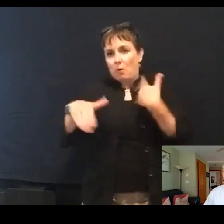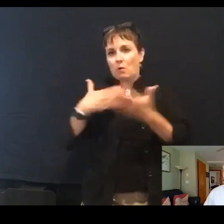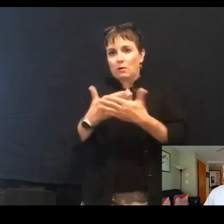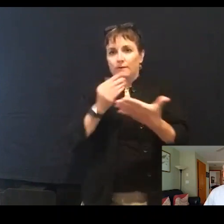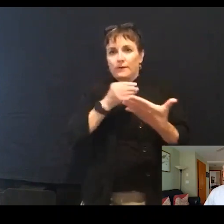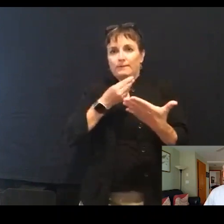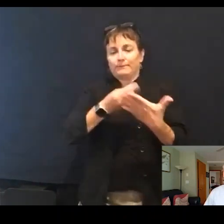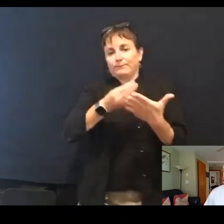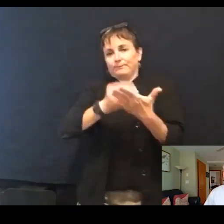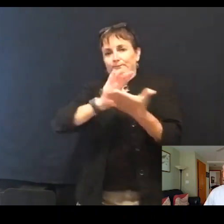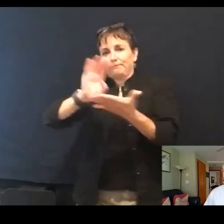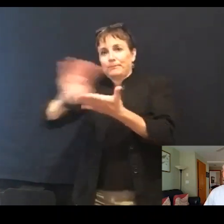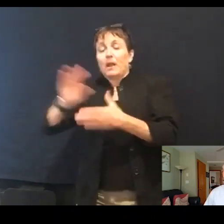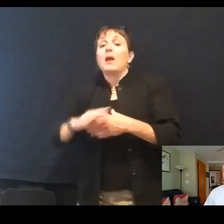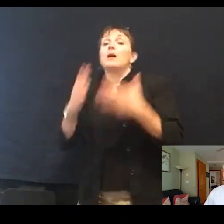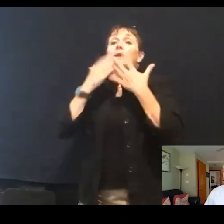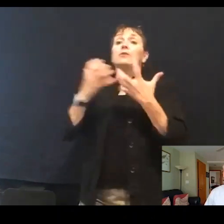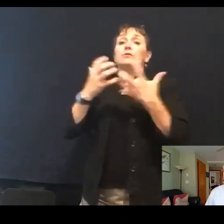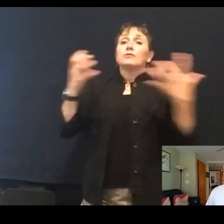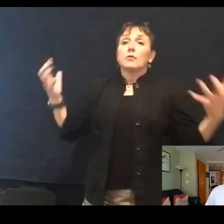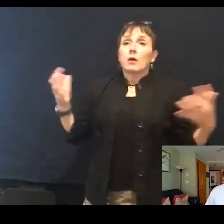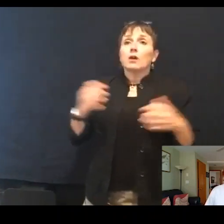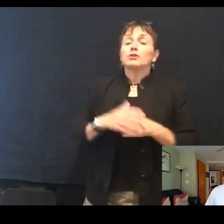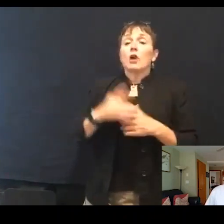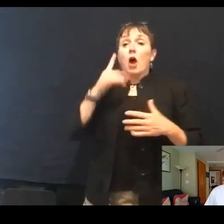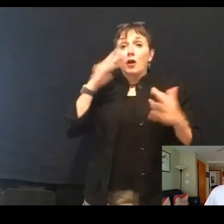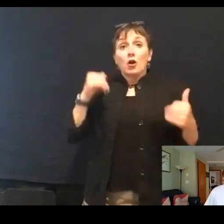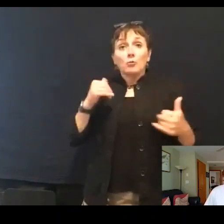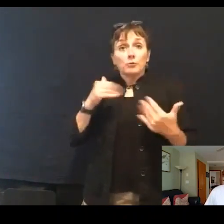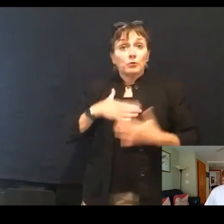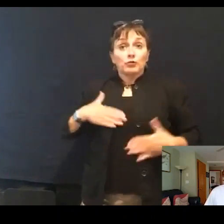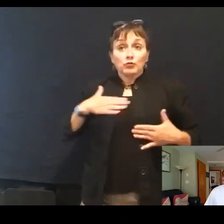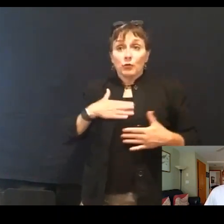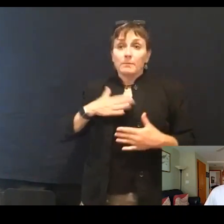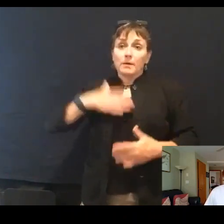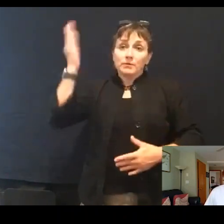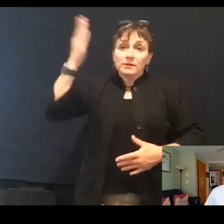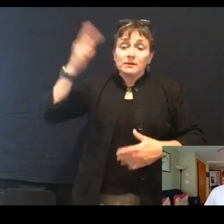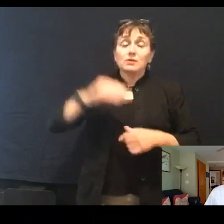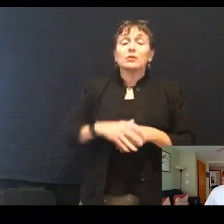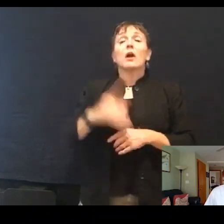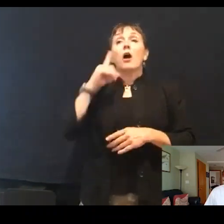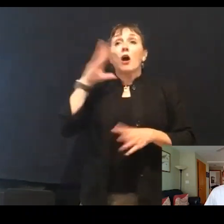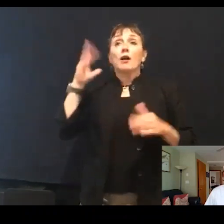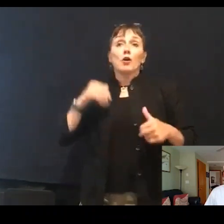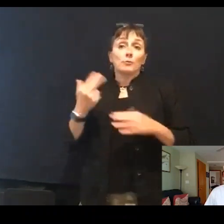I hope you've enjoyed this presentation. I hope you think of using the Foundation Fighting Blindness